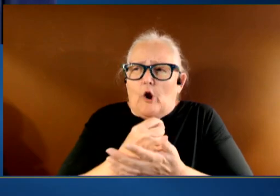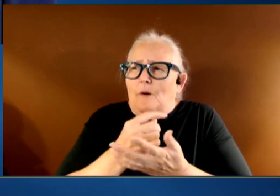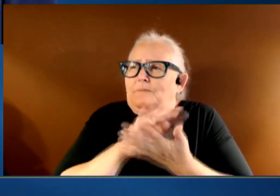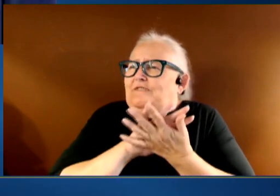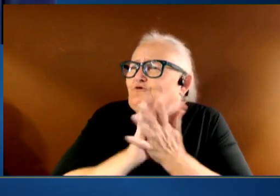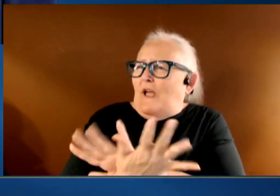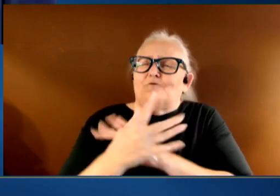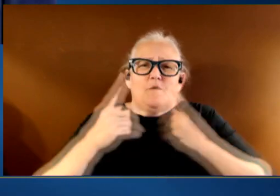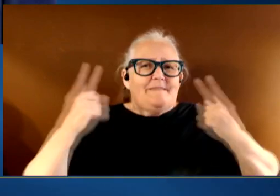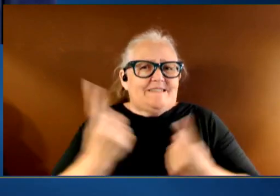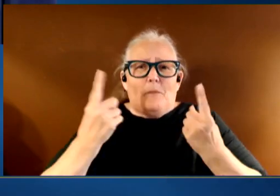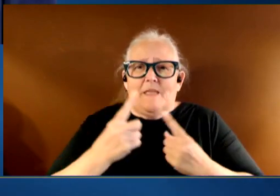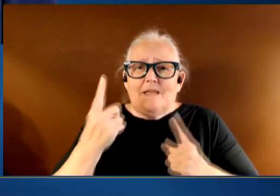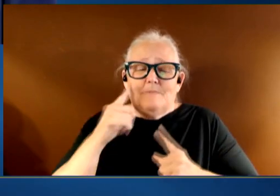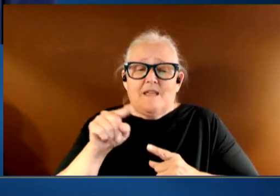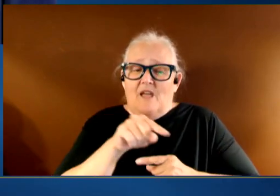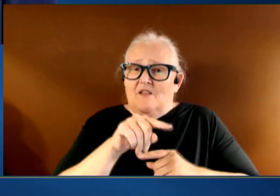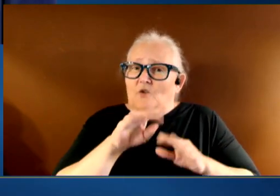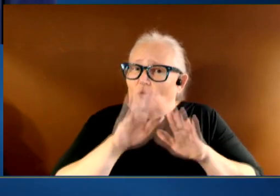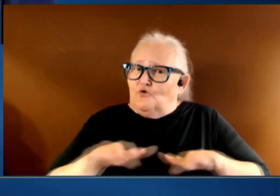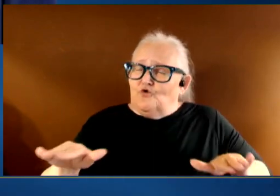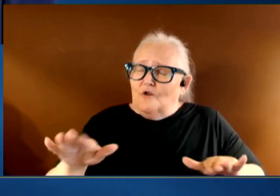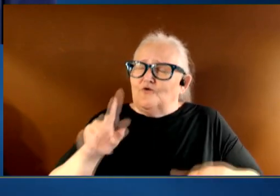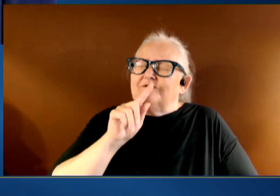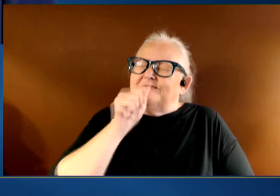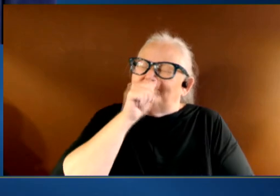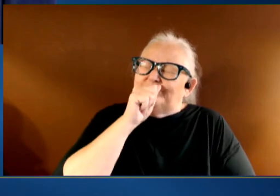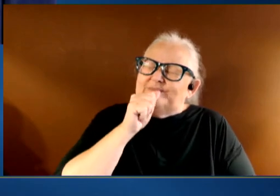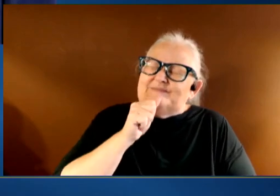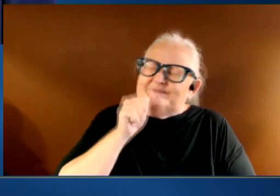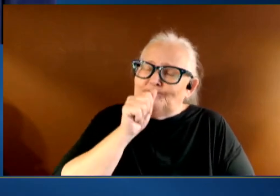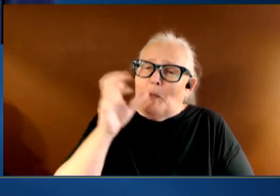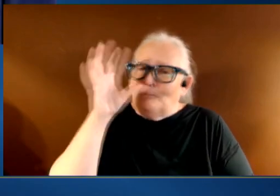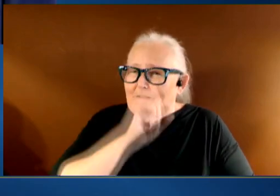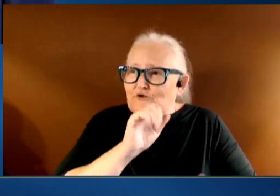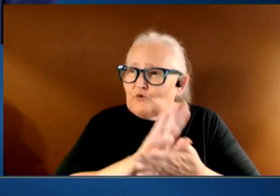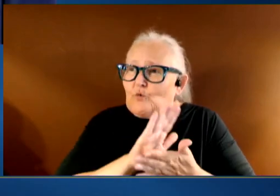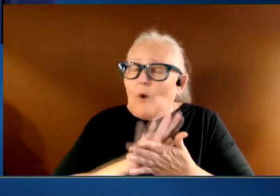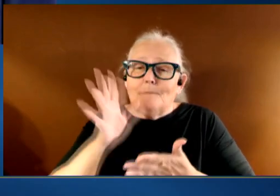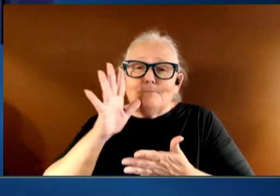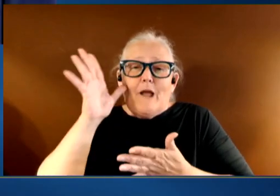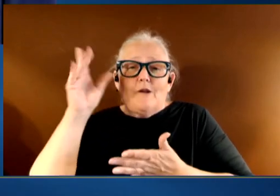they are struggling, missing school days, parents missing work. So there are -- that is -- there's